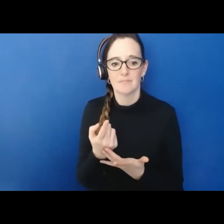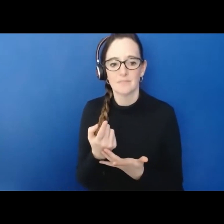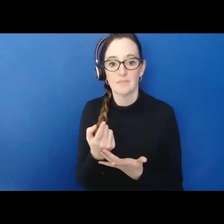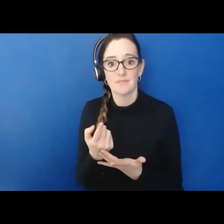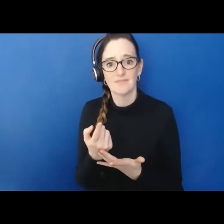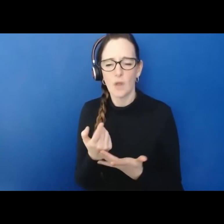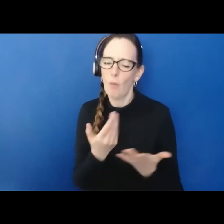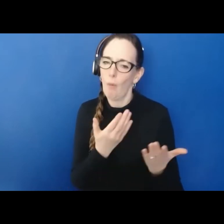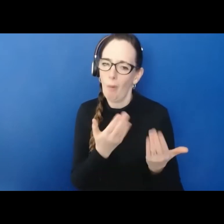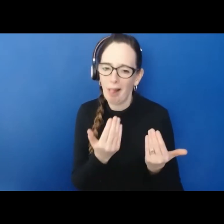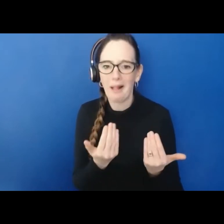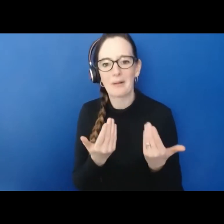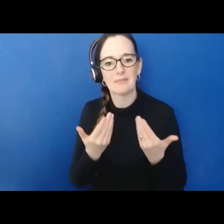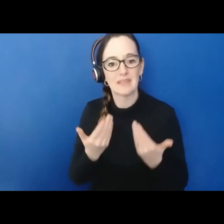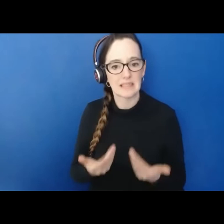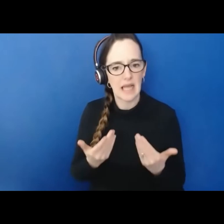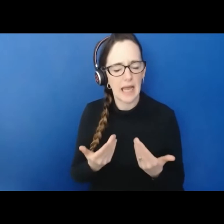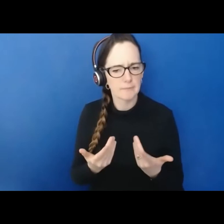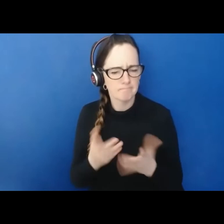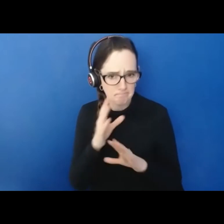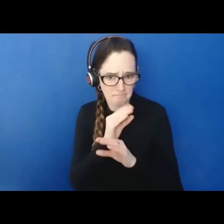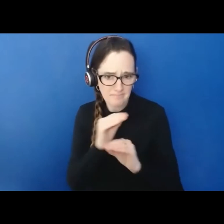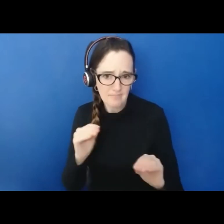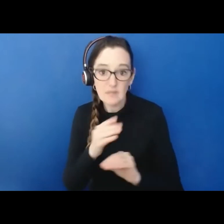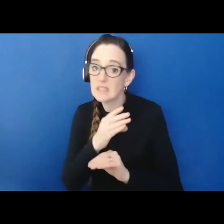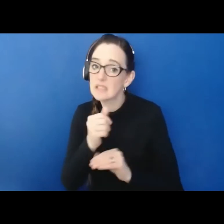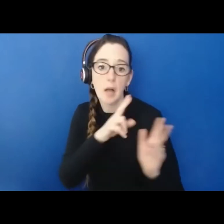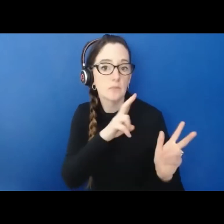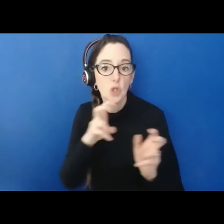event will address specific topics that may not be familiar to everyone.